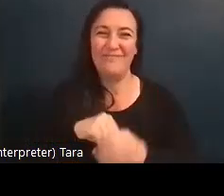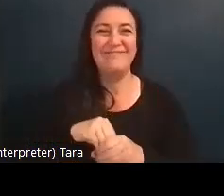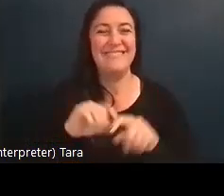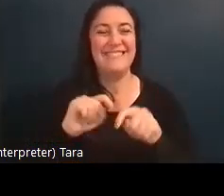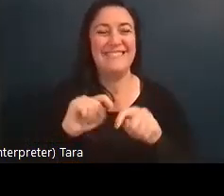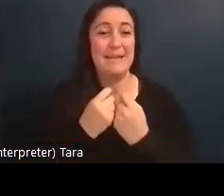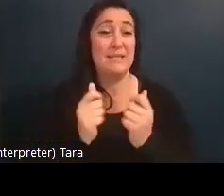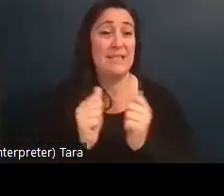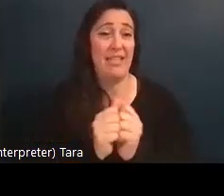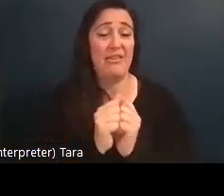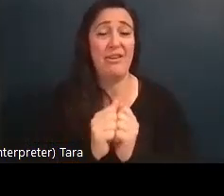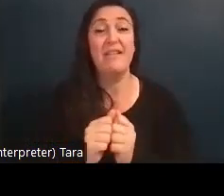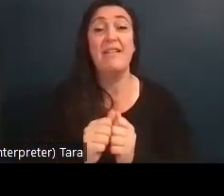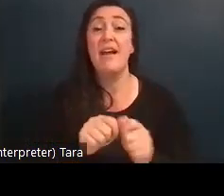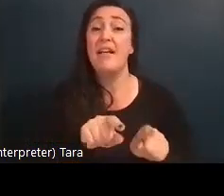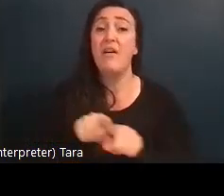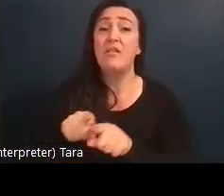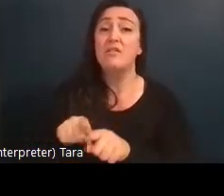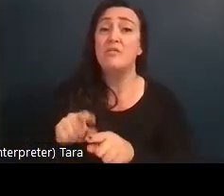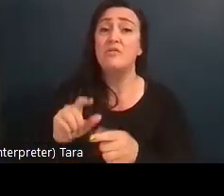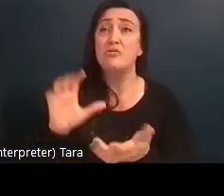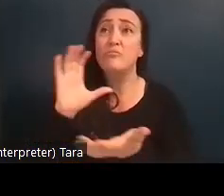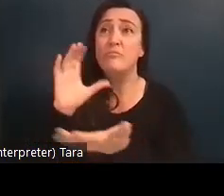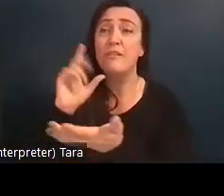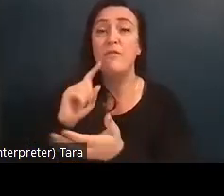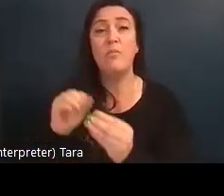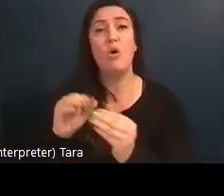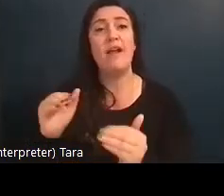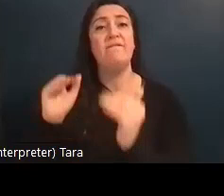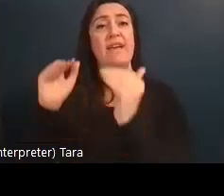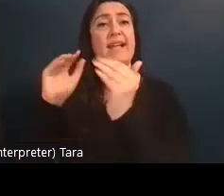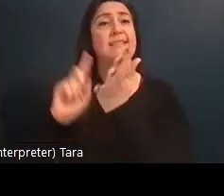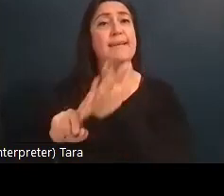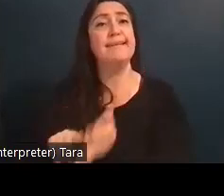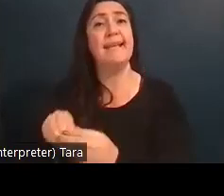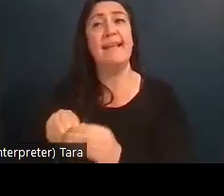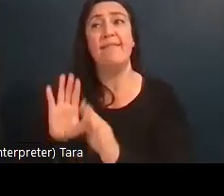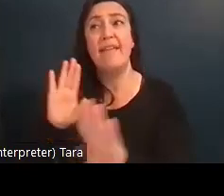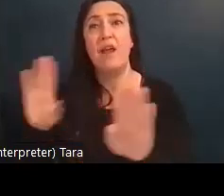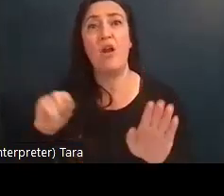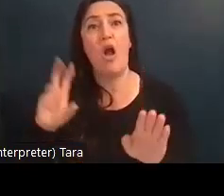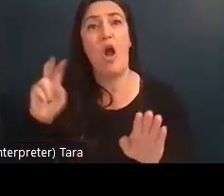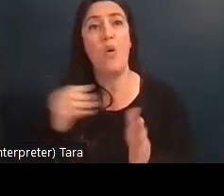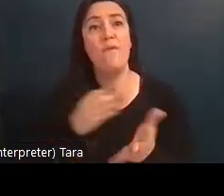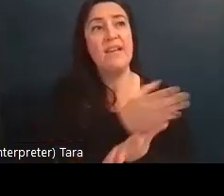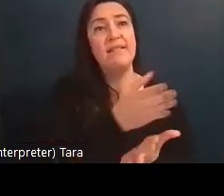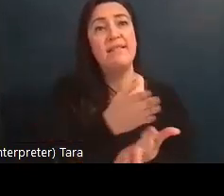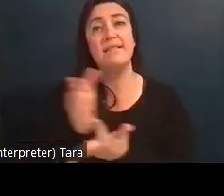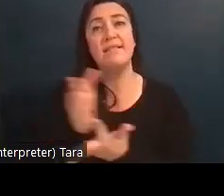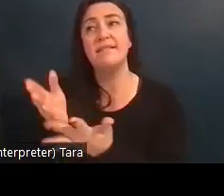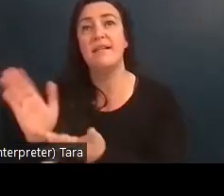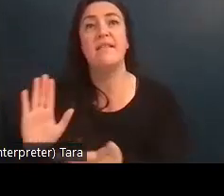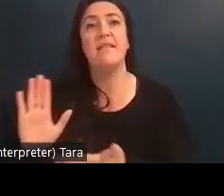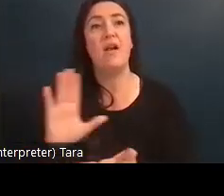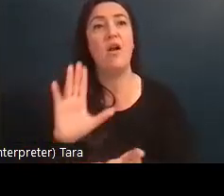advancements in their own disciplinary fields and their own societies and journals as they work together on